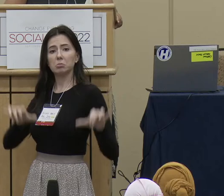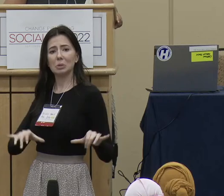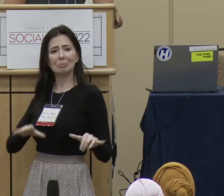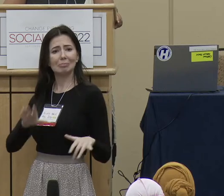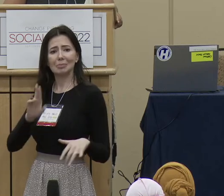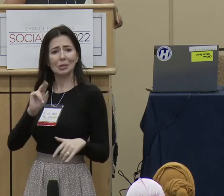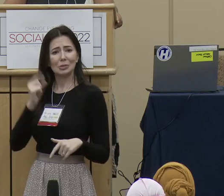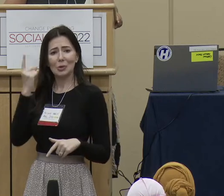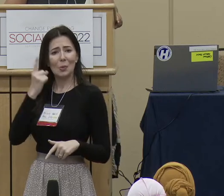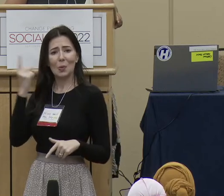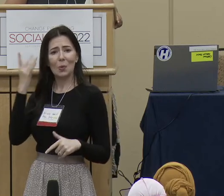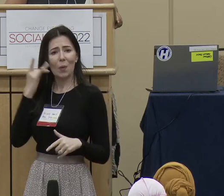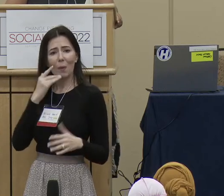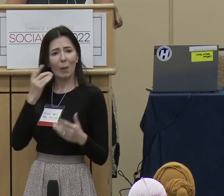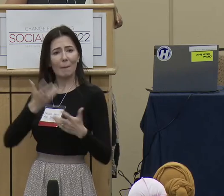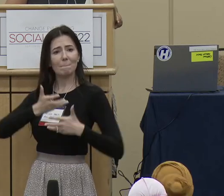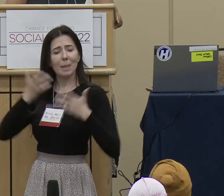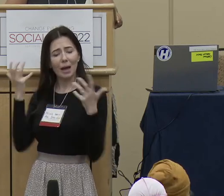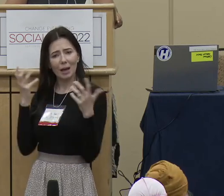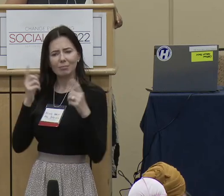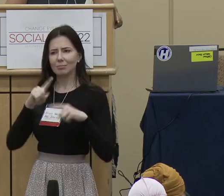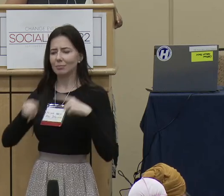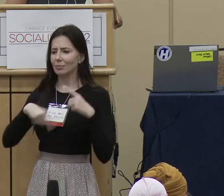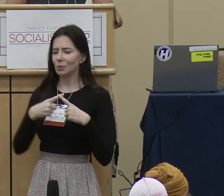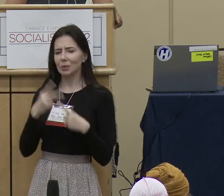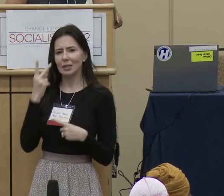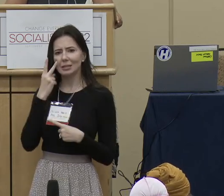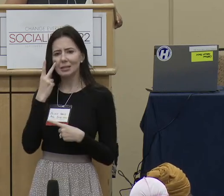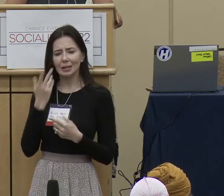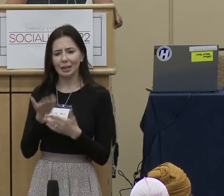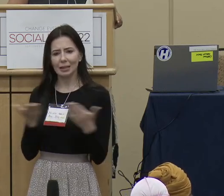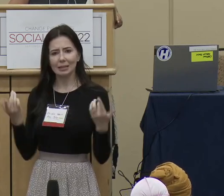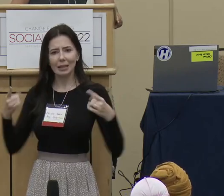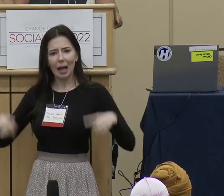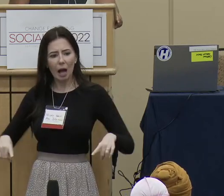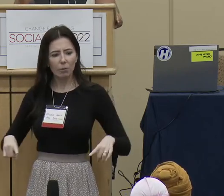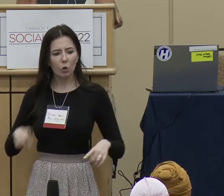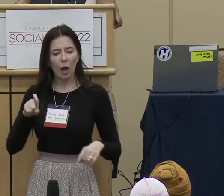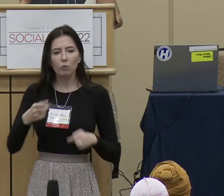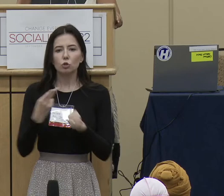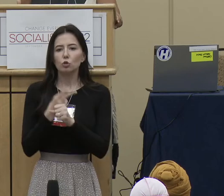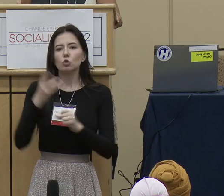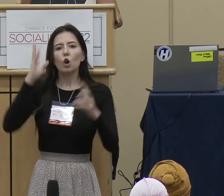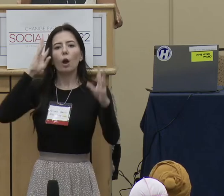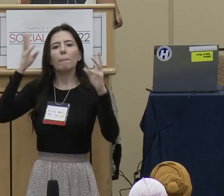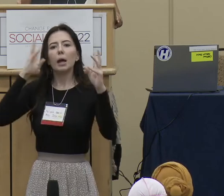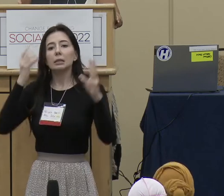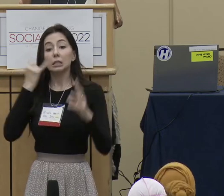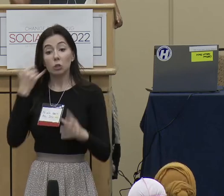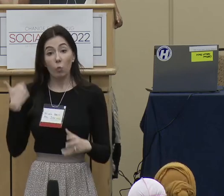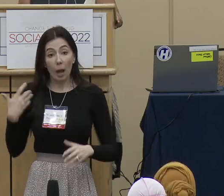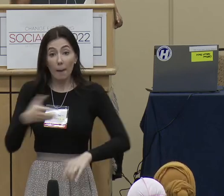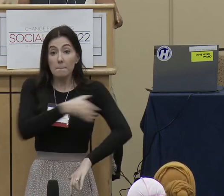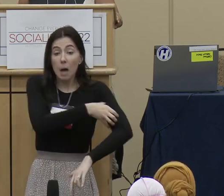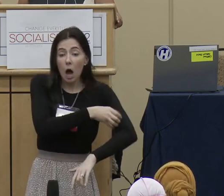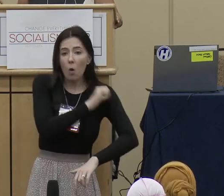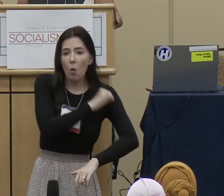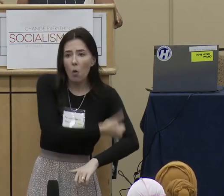capitalism, so it's no wonder that we are mad. But when we see these things, we have to use our imagination